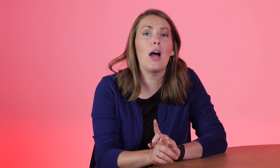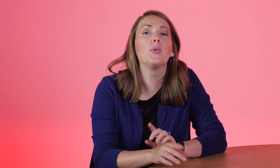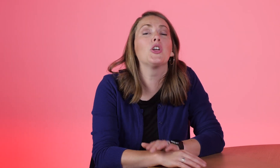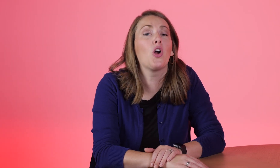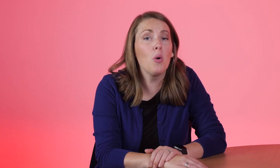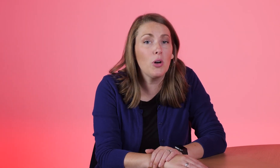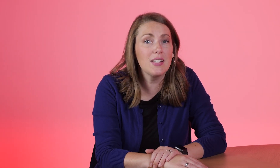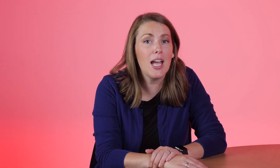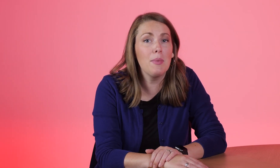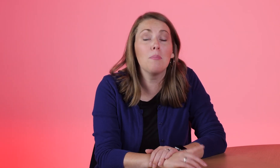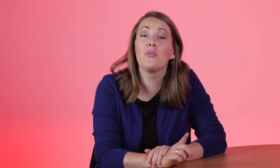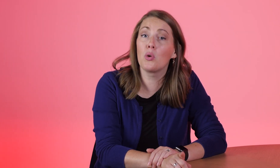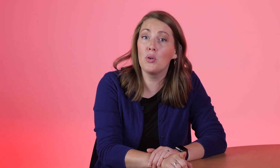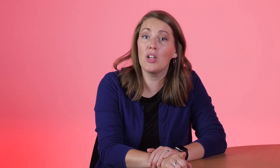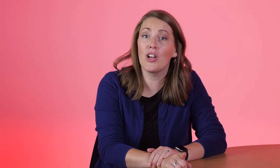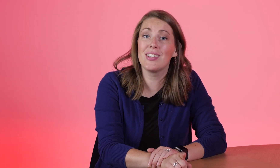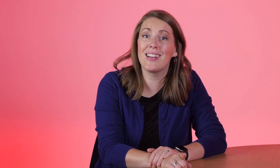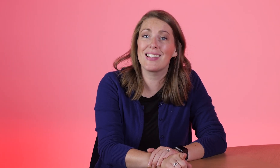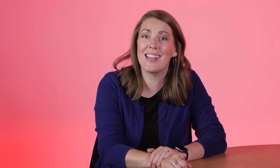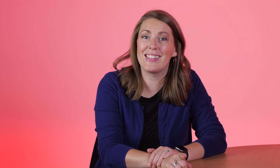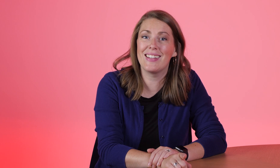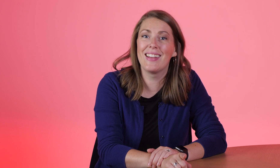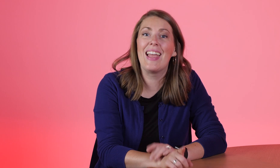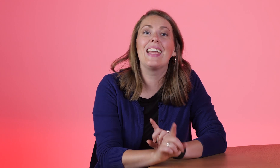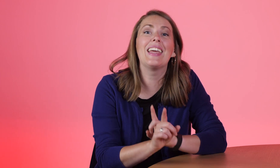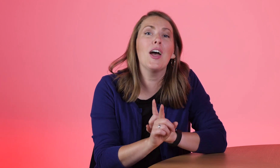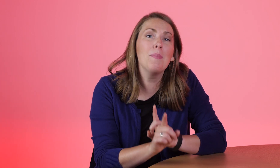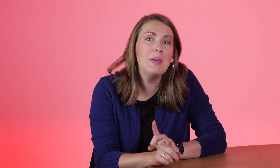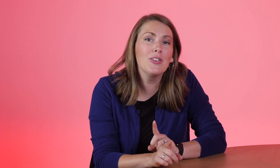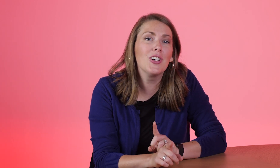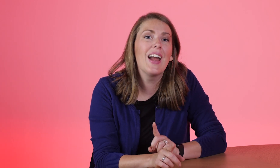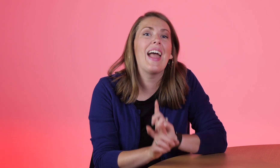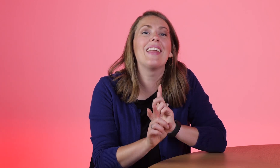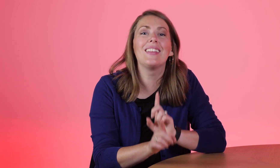now your homework assignment before moving on to the next lesson get a mirror and the